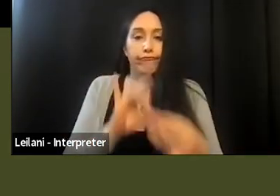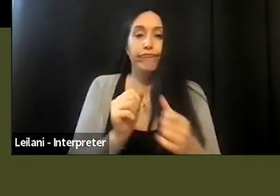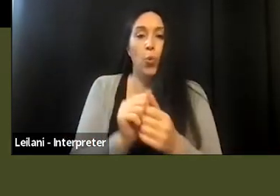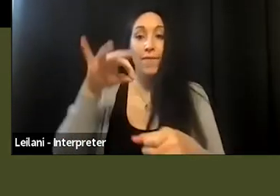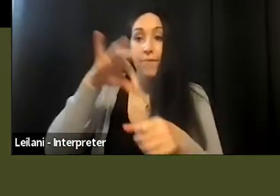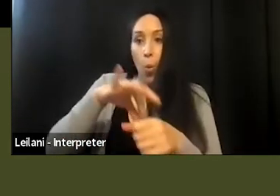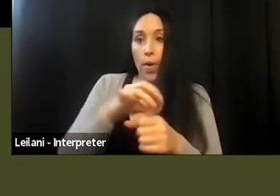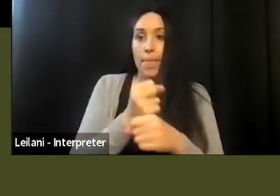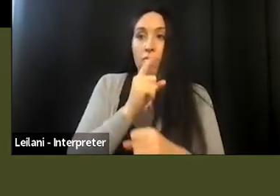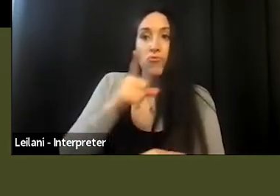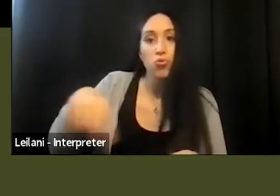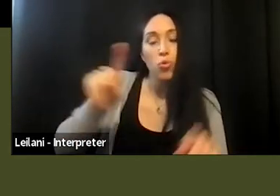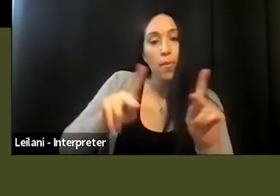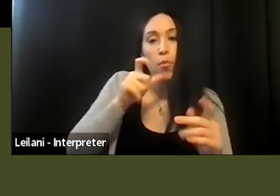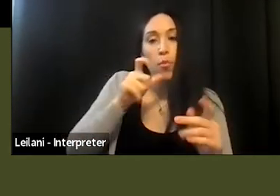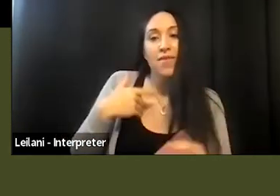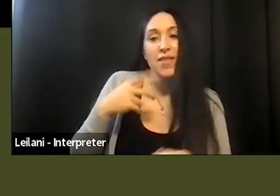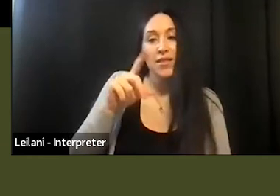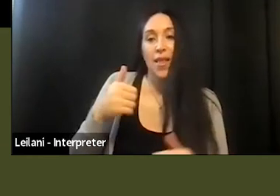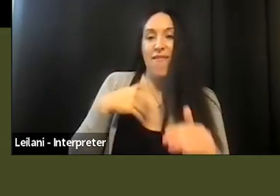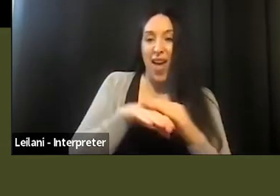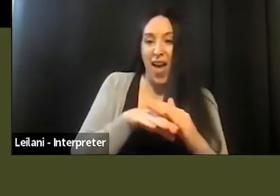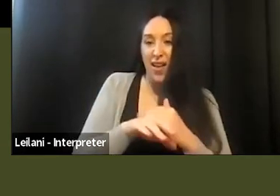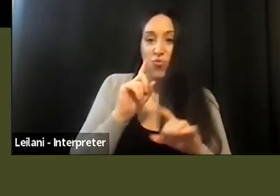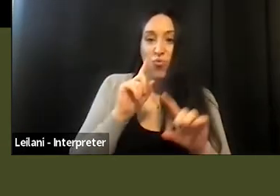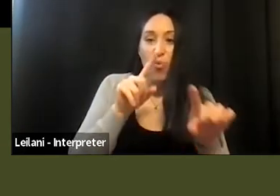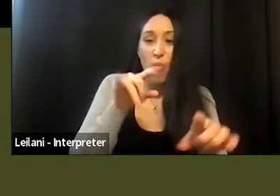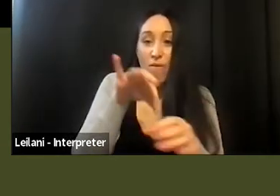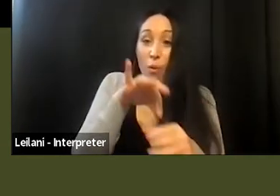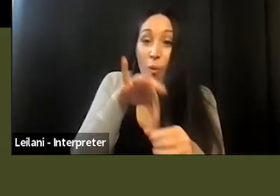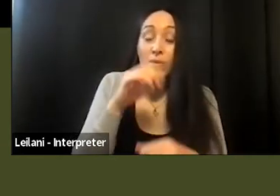have access to vote and understand what they're voting on.